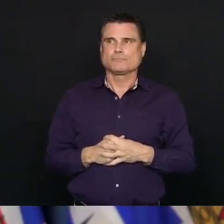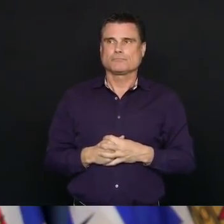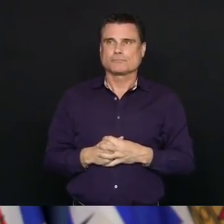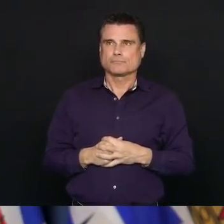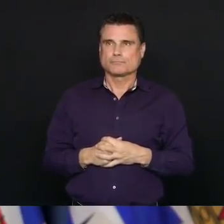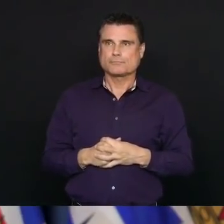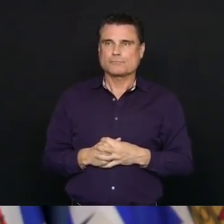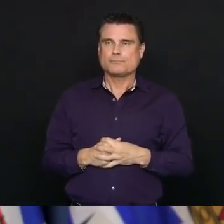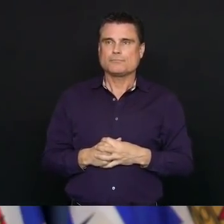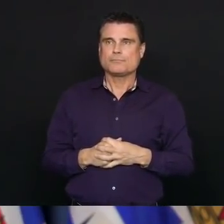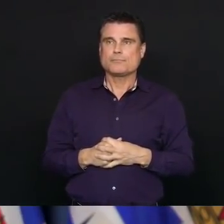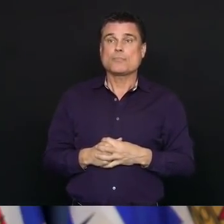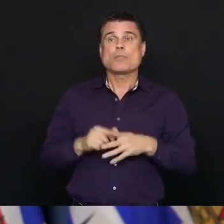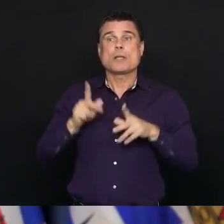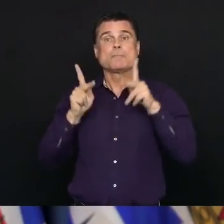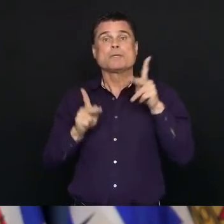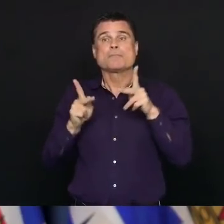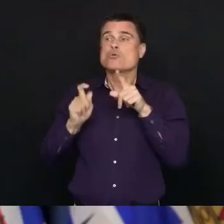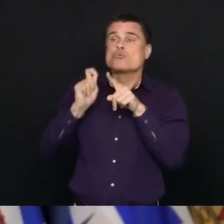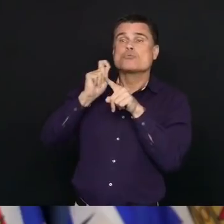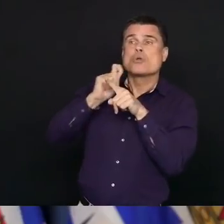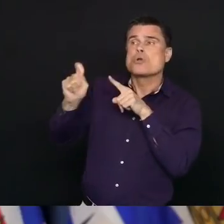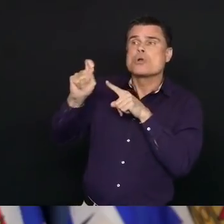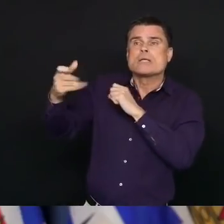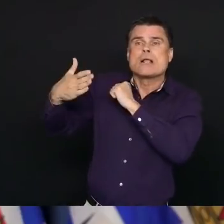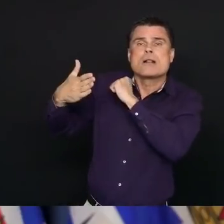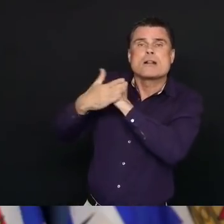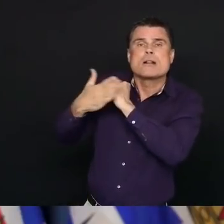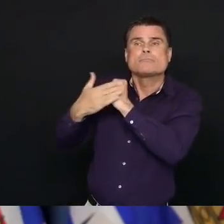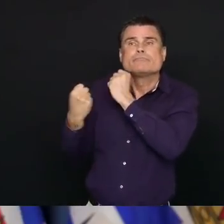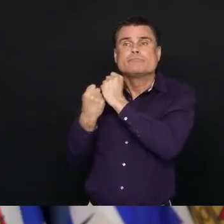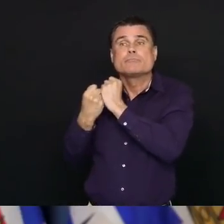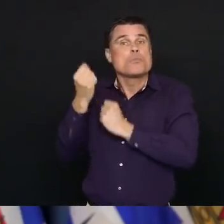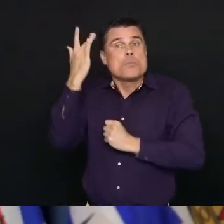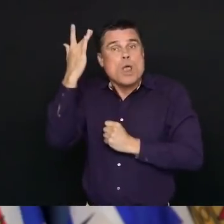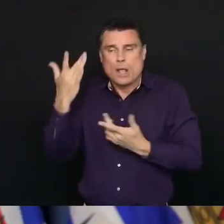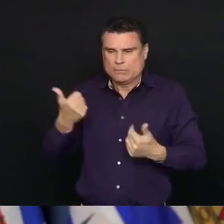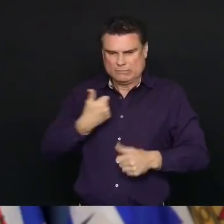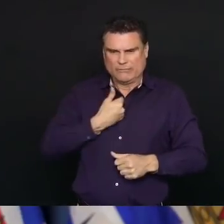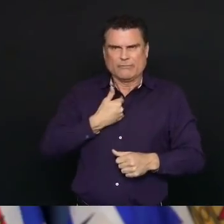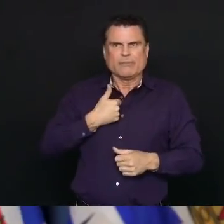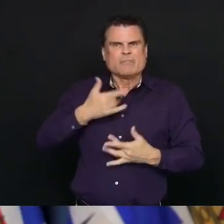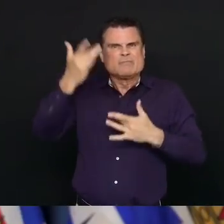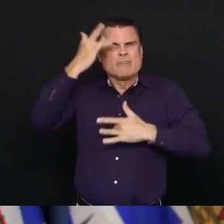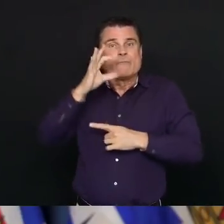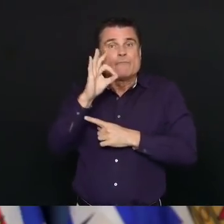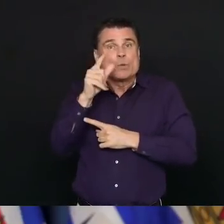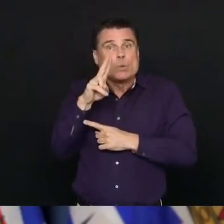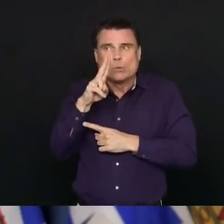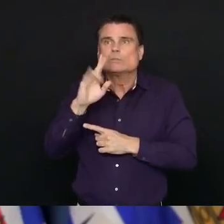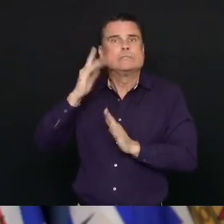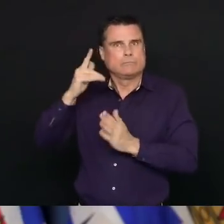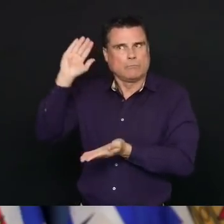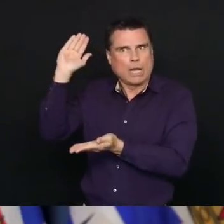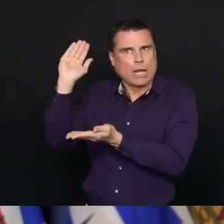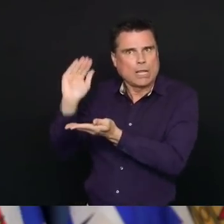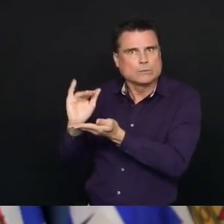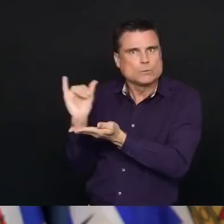influenza related calls and because of a decline in influenza although not COVID-19. I want to talk a little bit about some of the implications